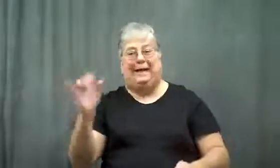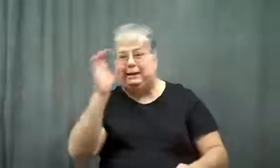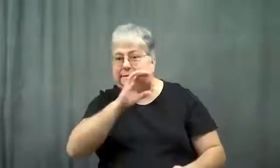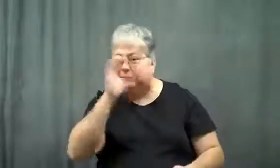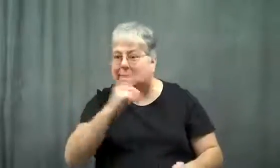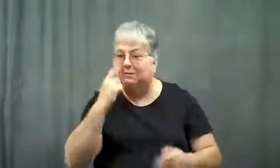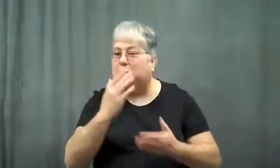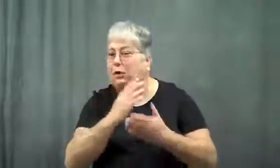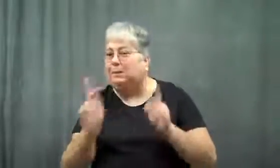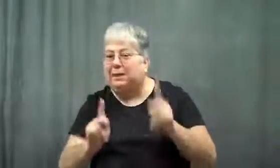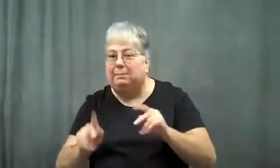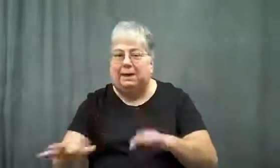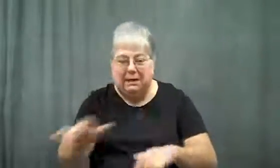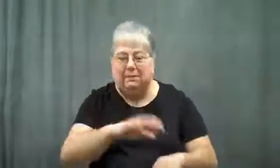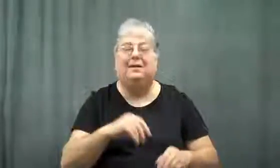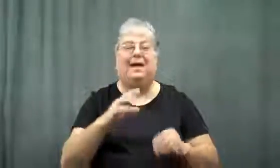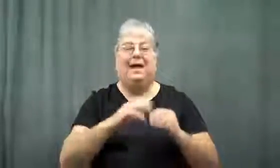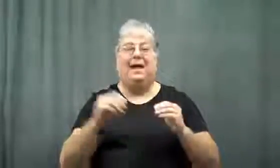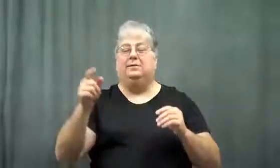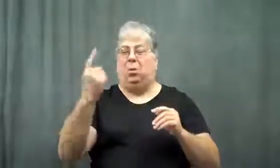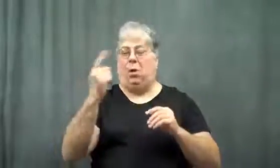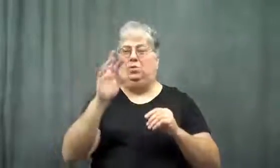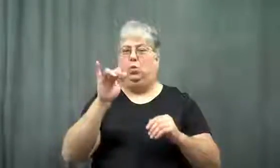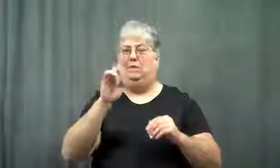They are still looking for people in the area.